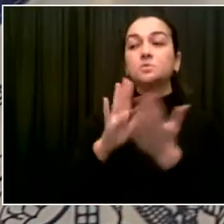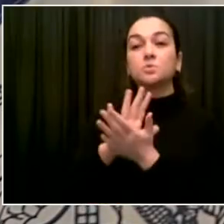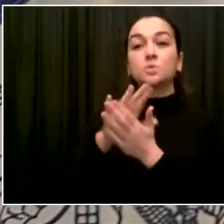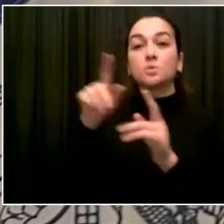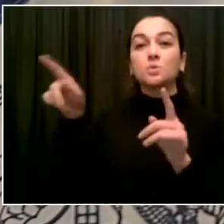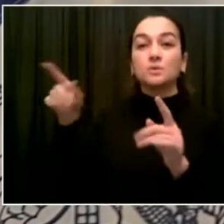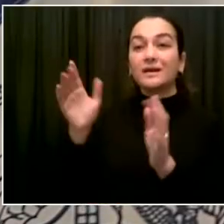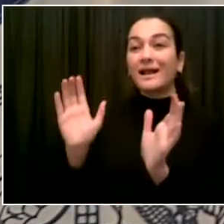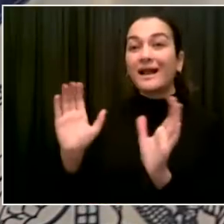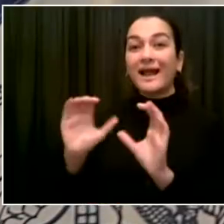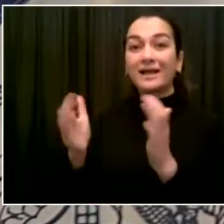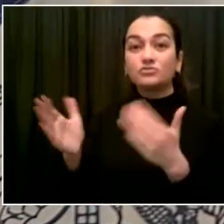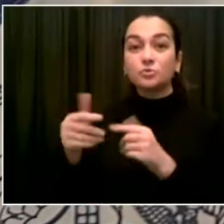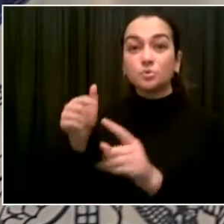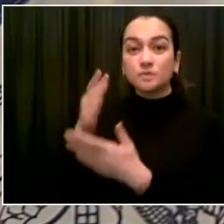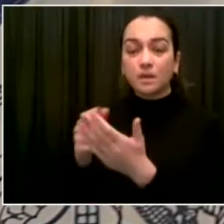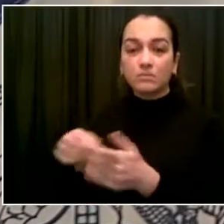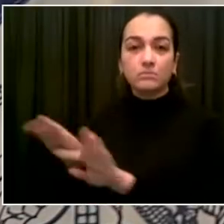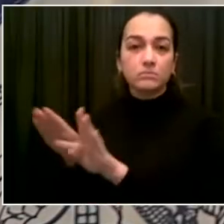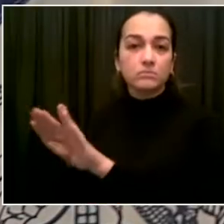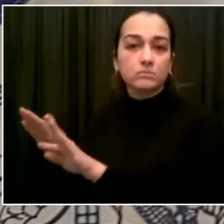CLASSROOM CLOSURES BUT OVERWHELMINGLY THE VAST MAJORITY OF OUR